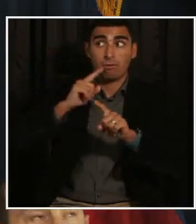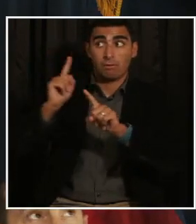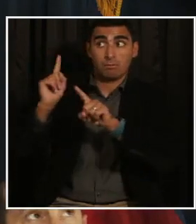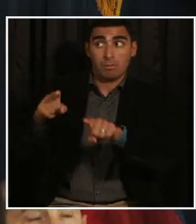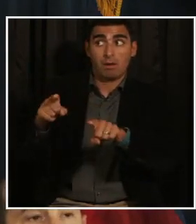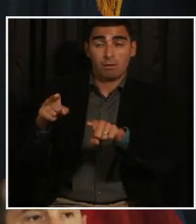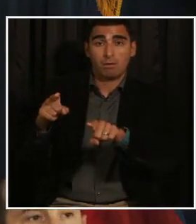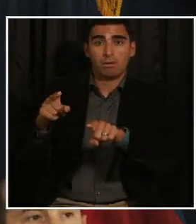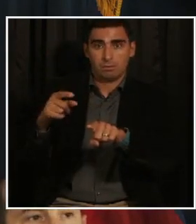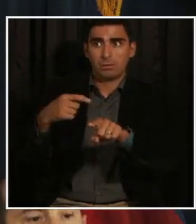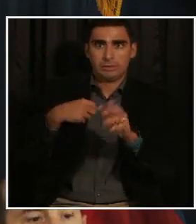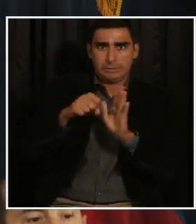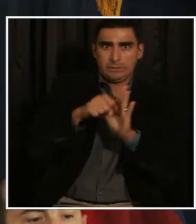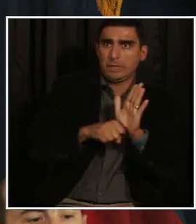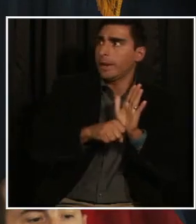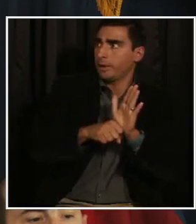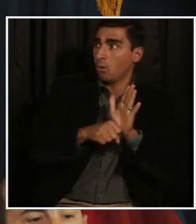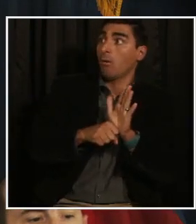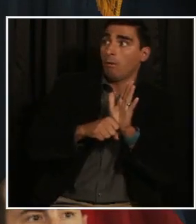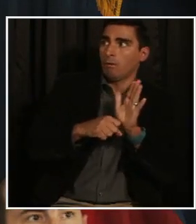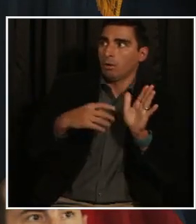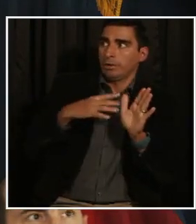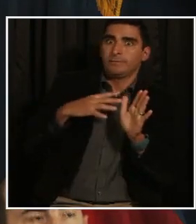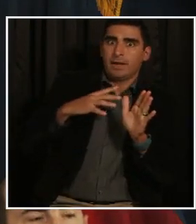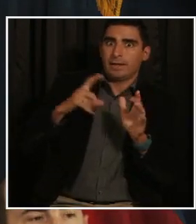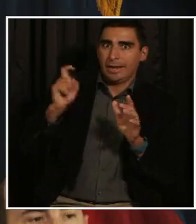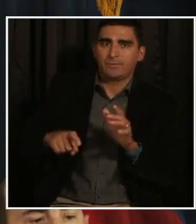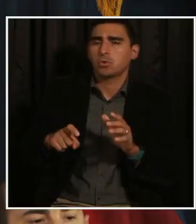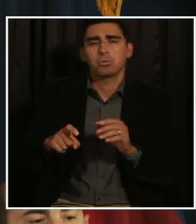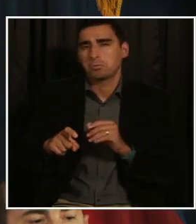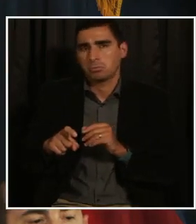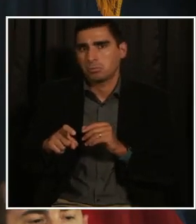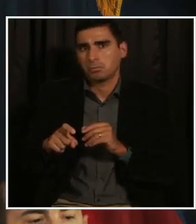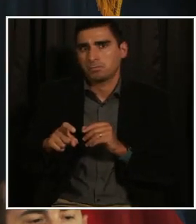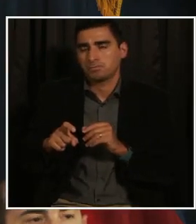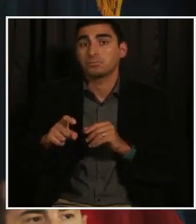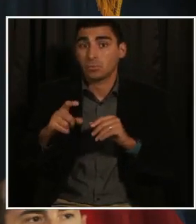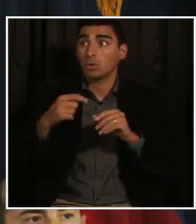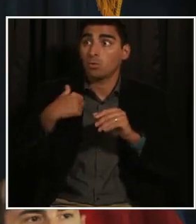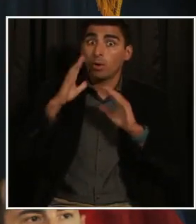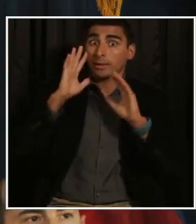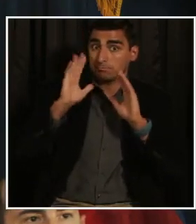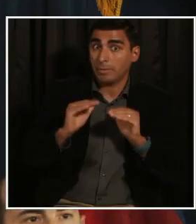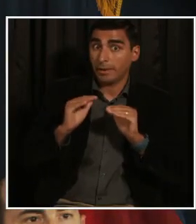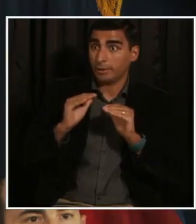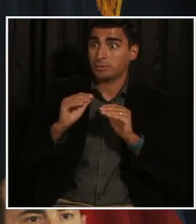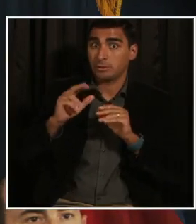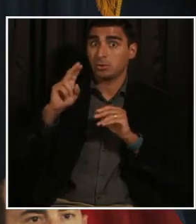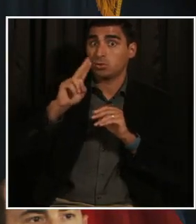the state is involved with enforcement of we are expecting rules from the u.s department of labor